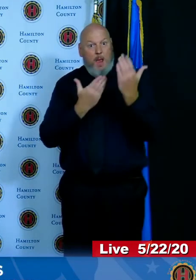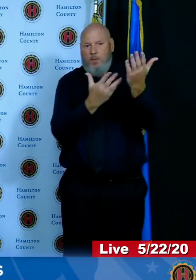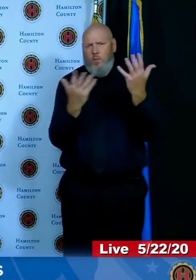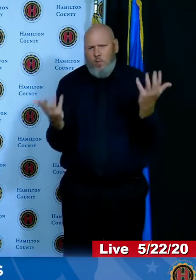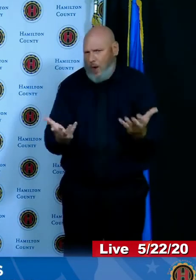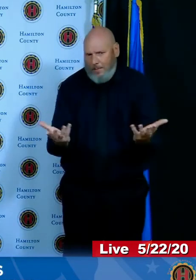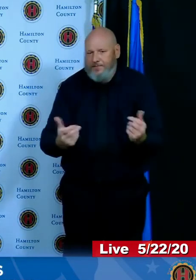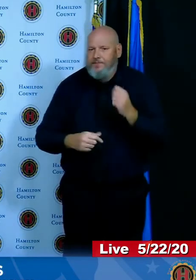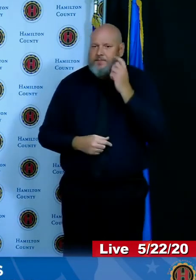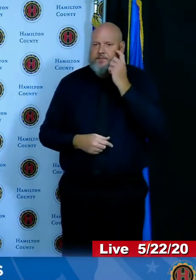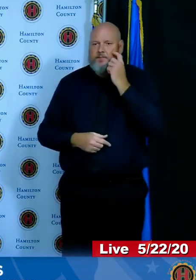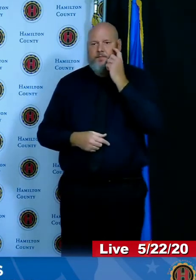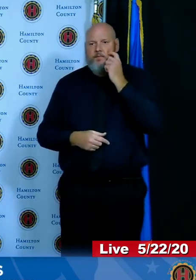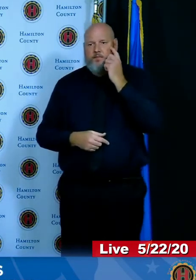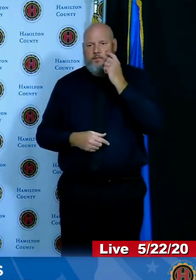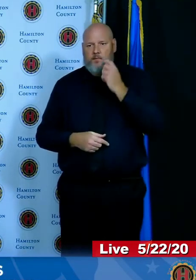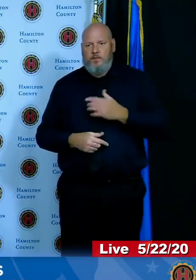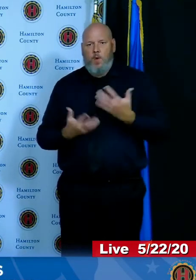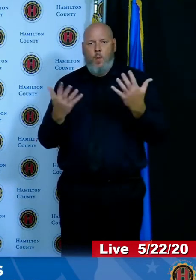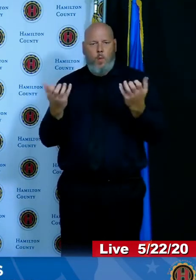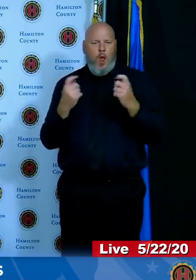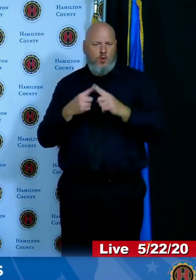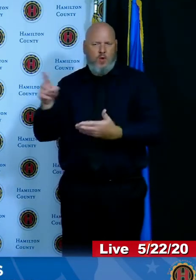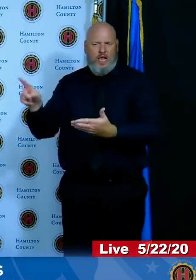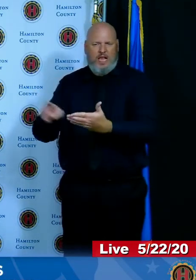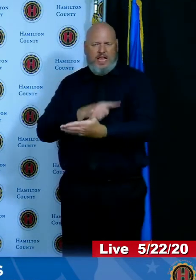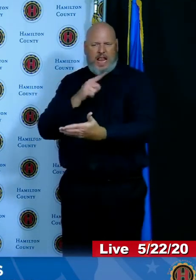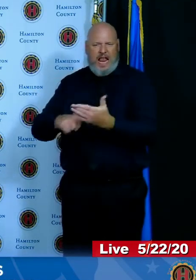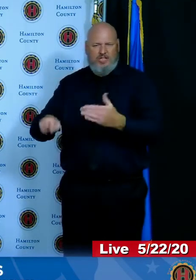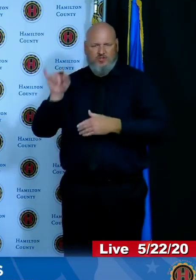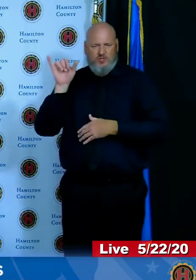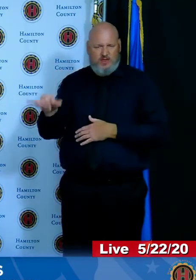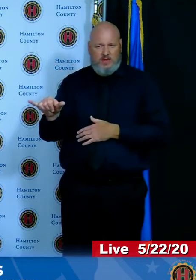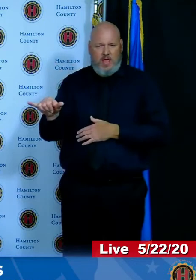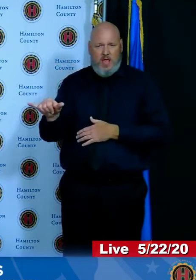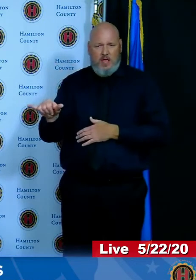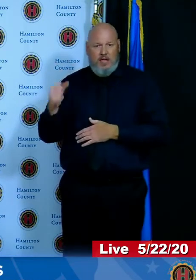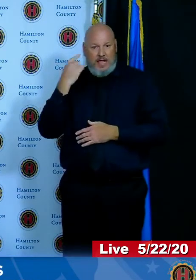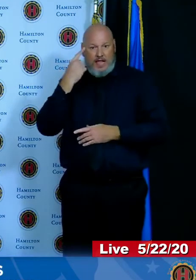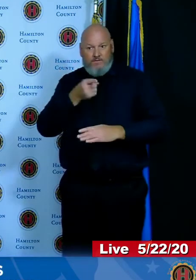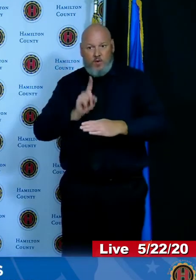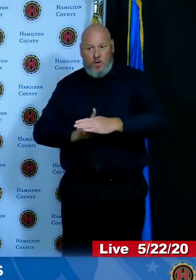travels to or returns to Ohio adding that unnecessary travel within or